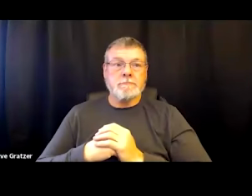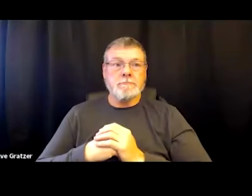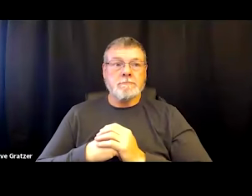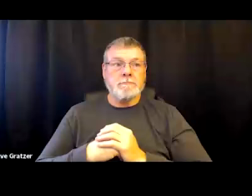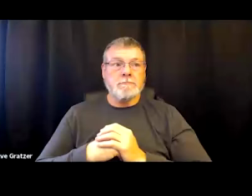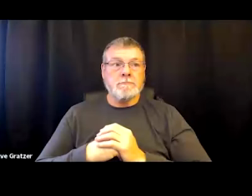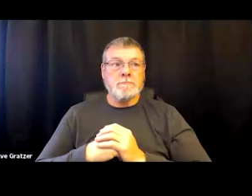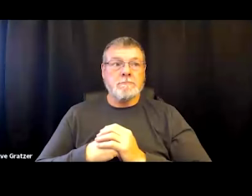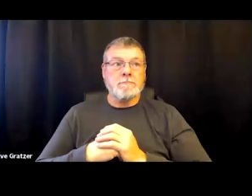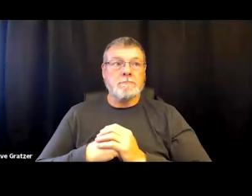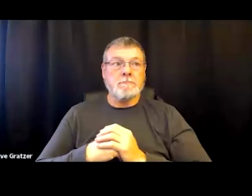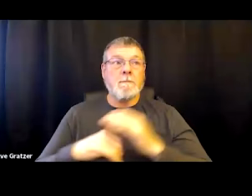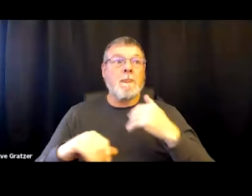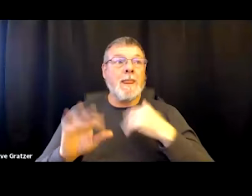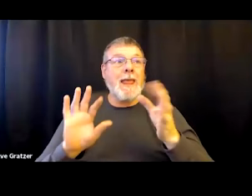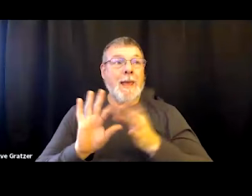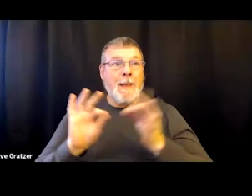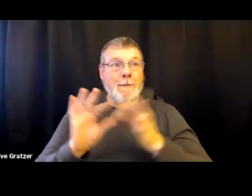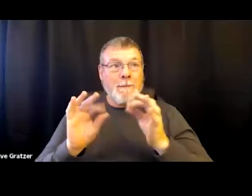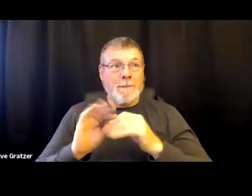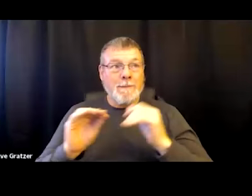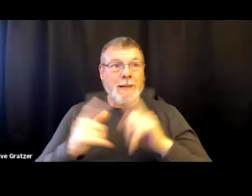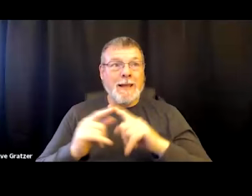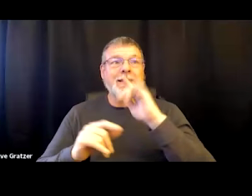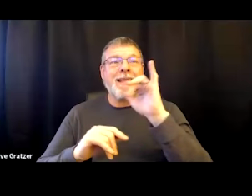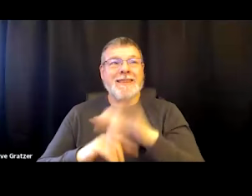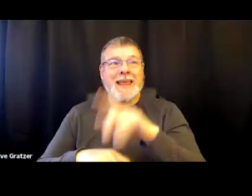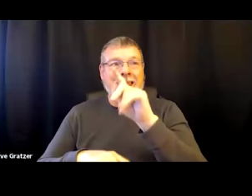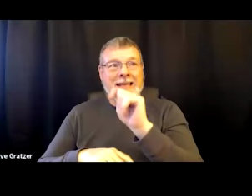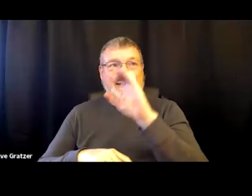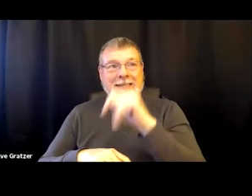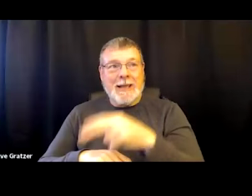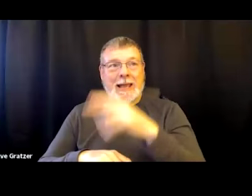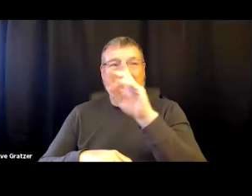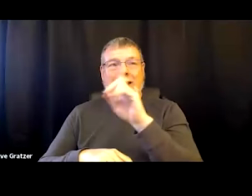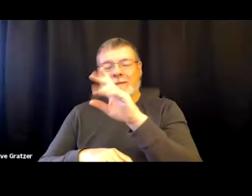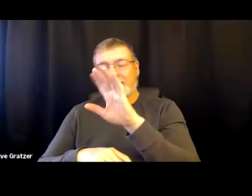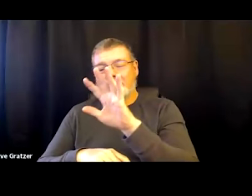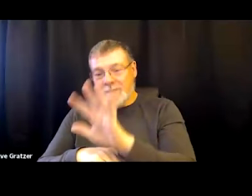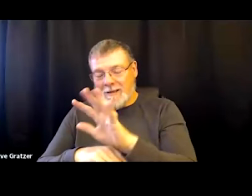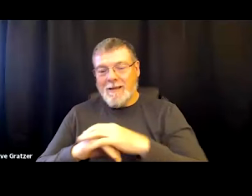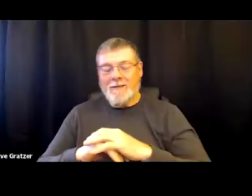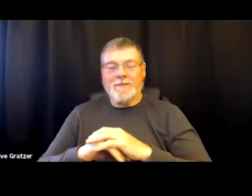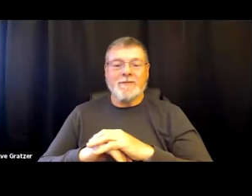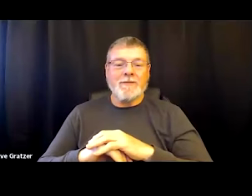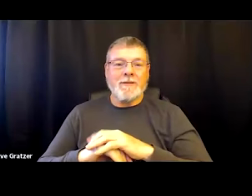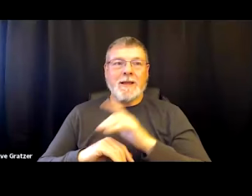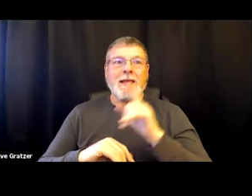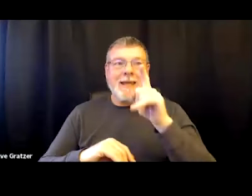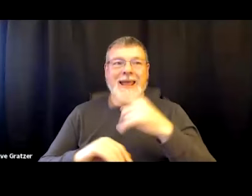As I mentioned, the TCUDS 5 has a specific opioid use disorders supplement,